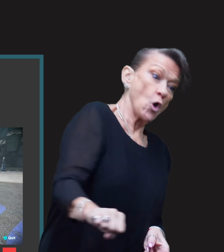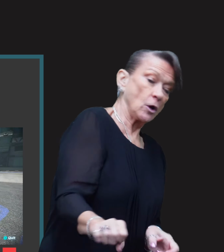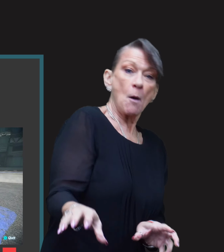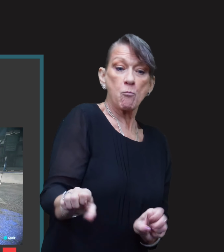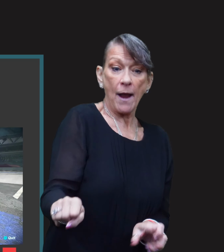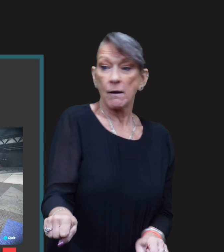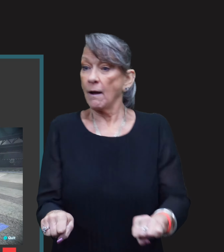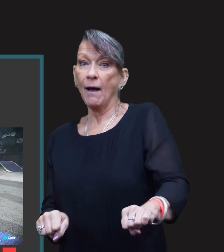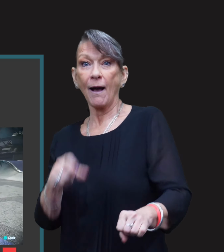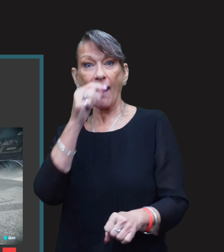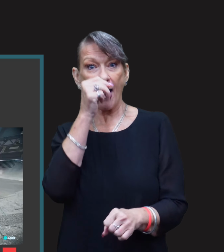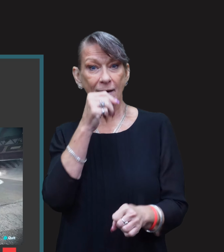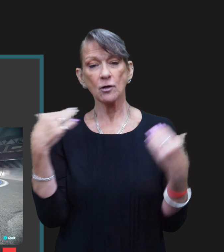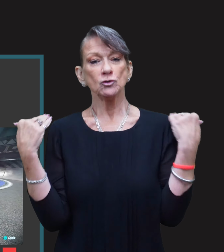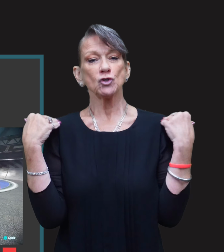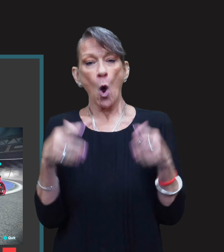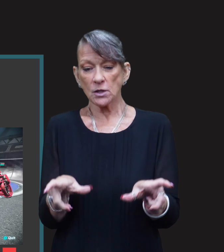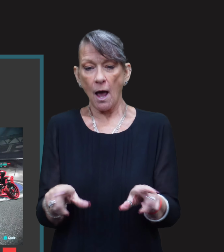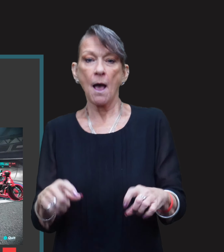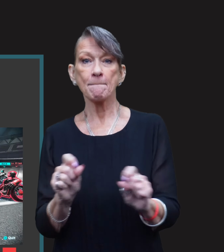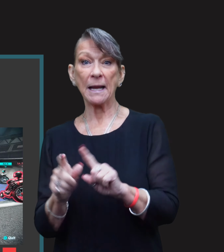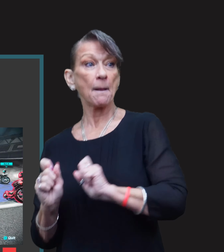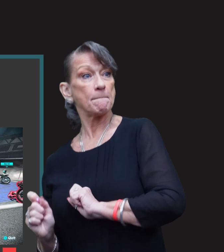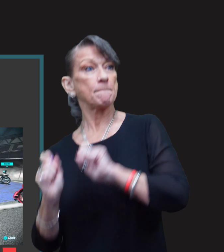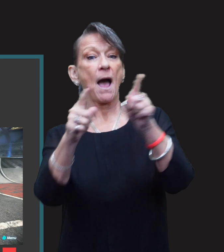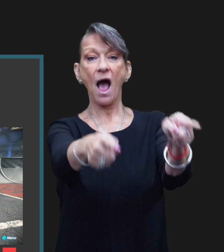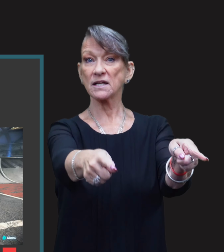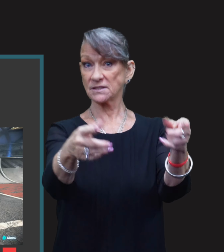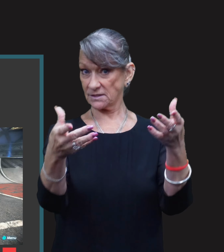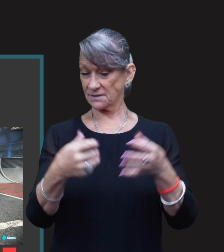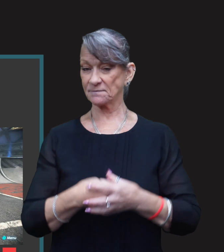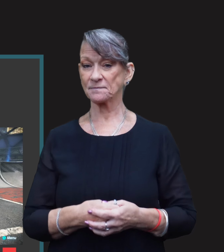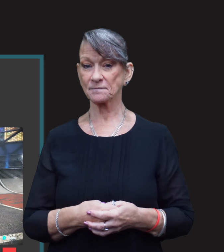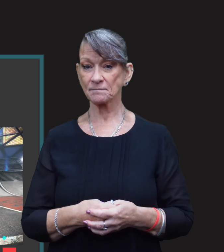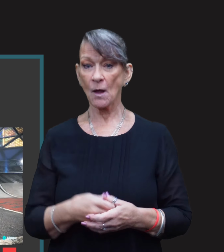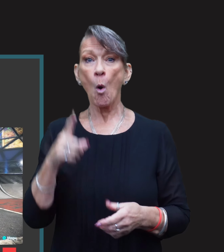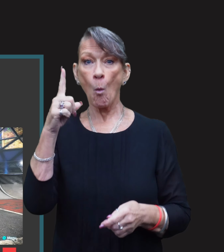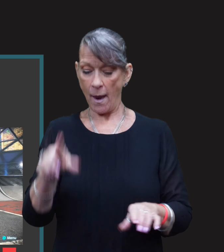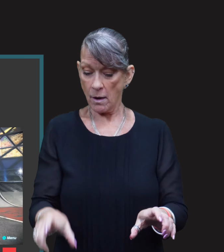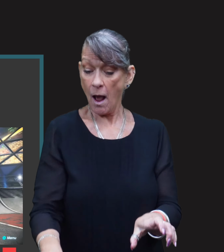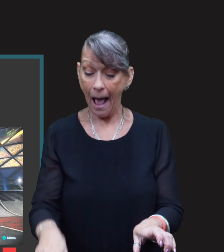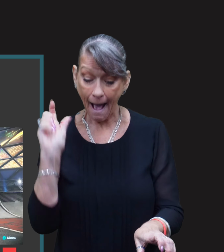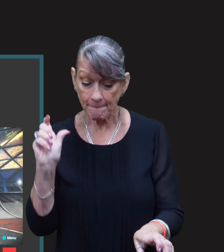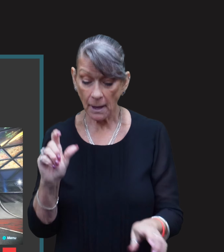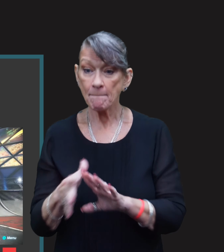Press both shoulder buttons to pass the ball. And lift one hand and imitate a throw to